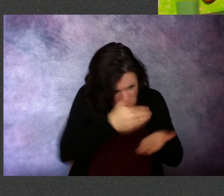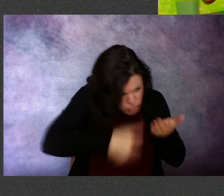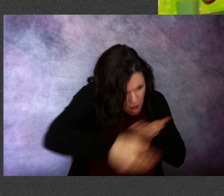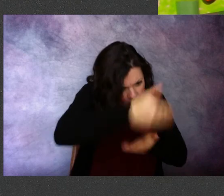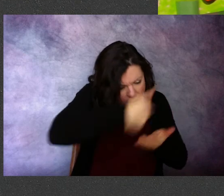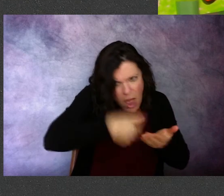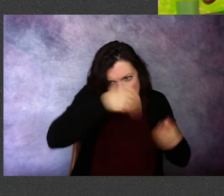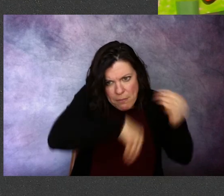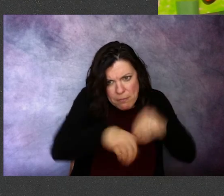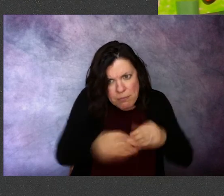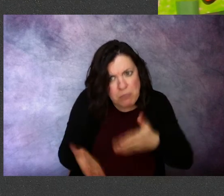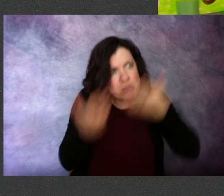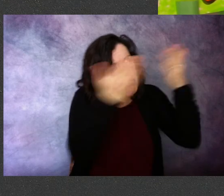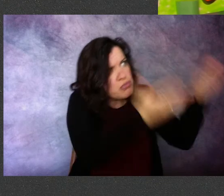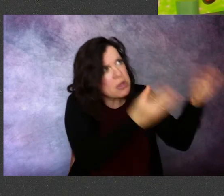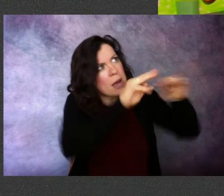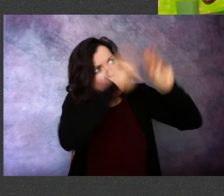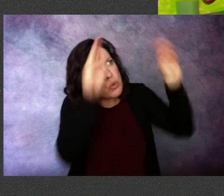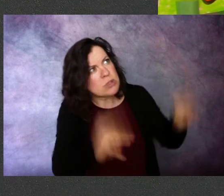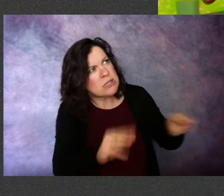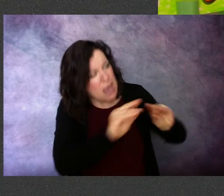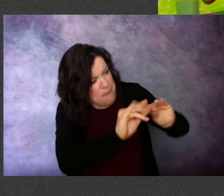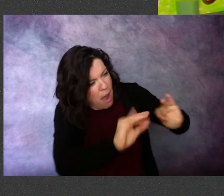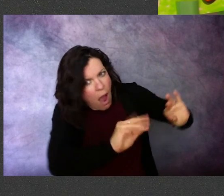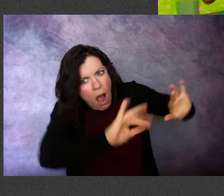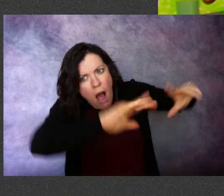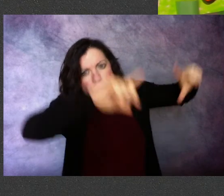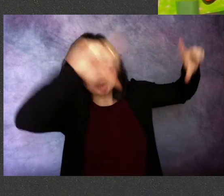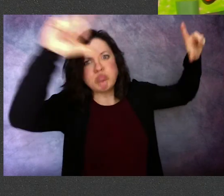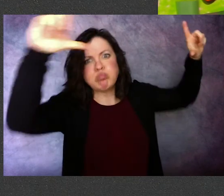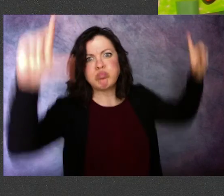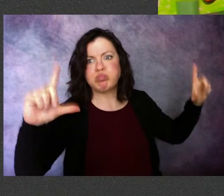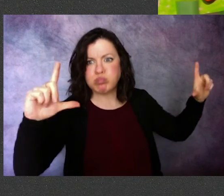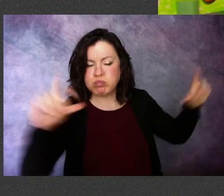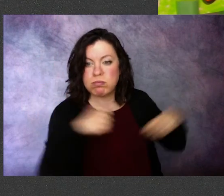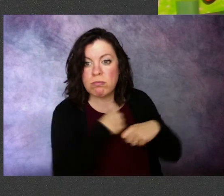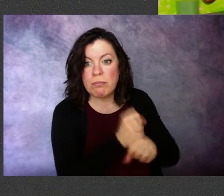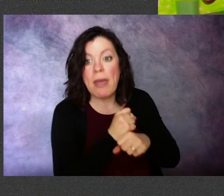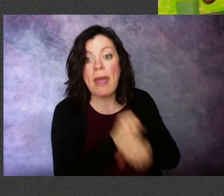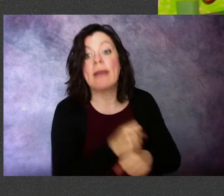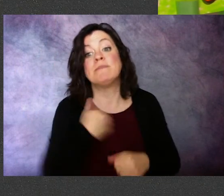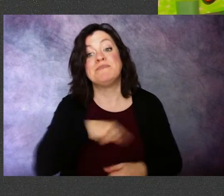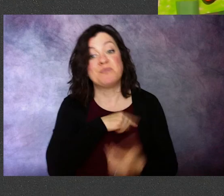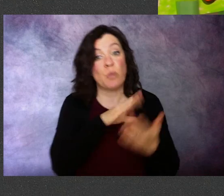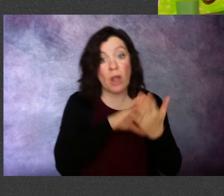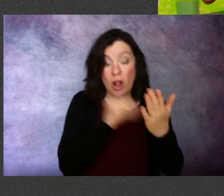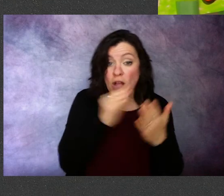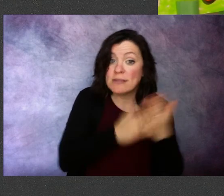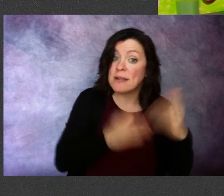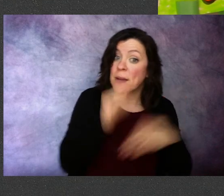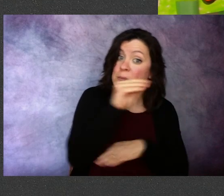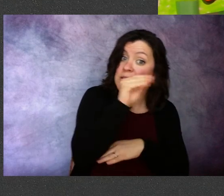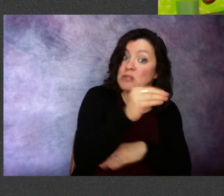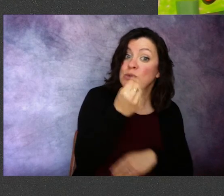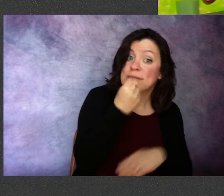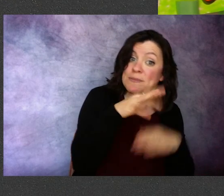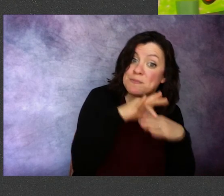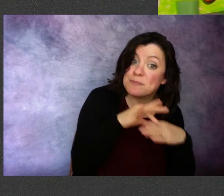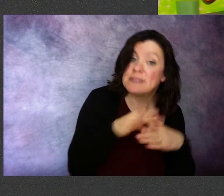If they were big, if they were small, if they were meat eaters or plant eaters. We did some great songs